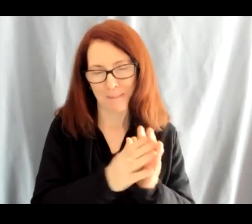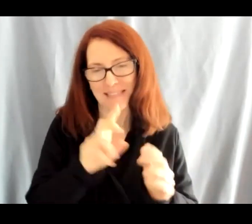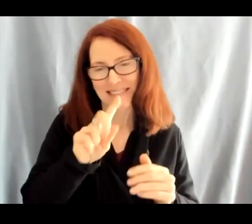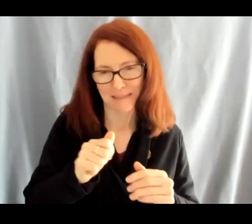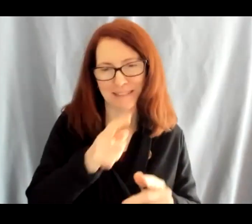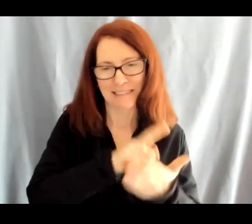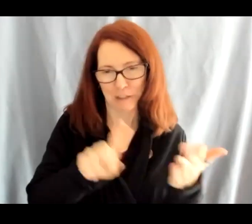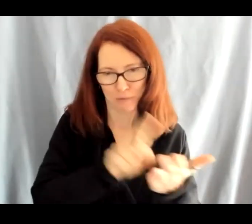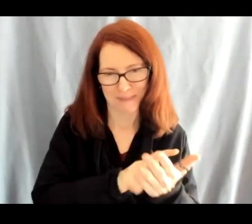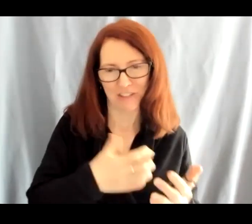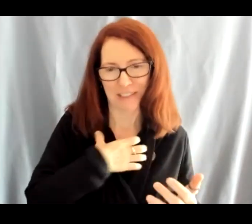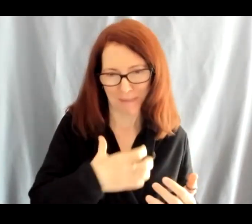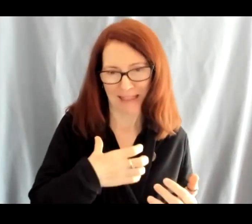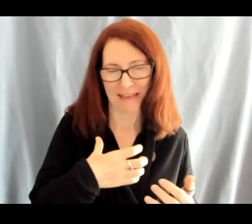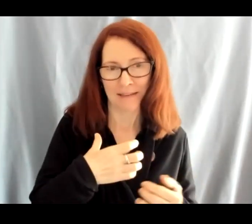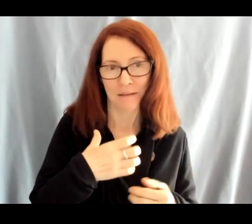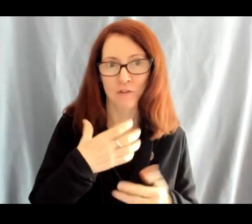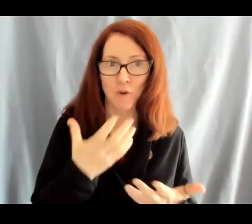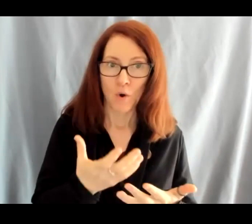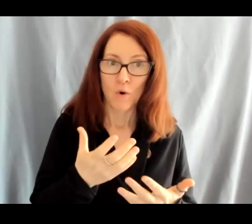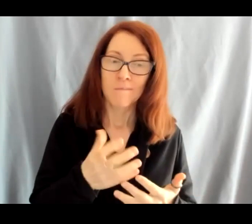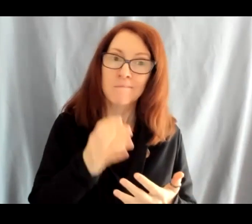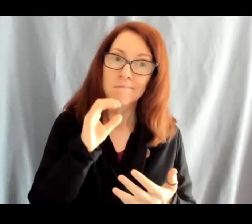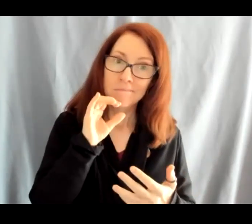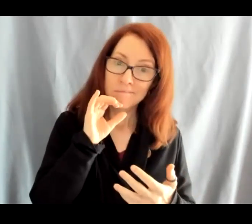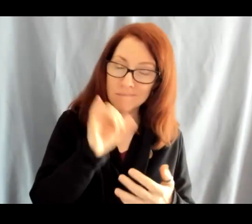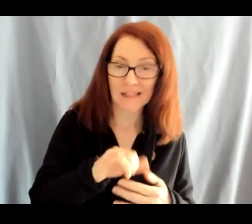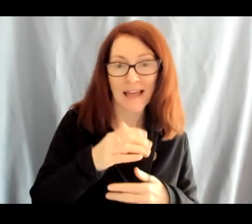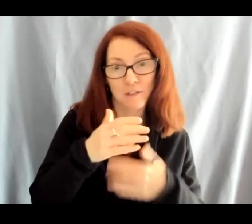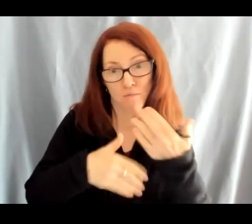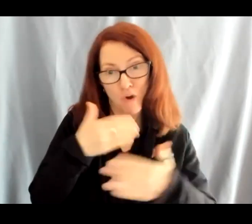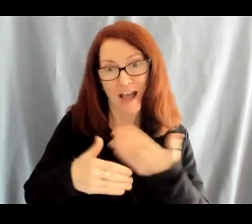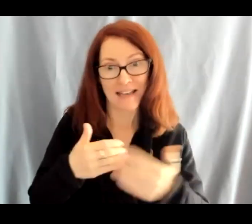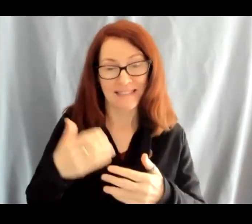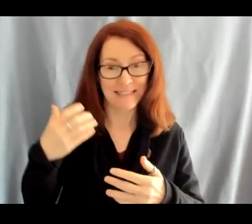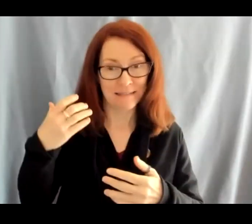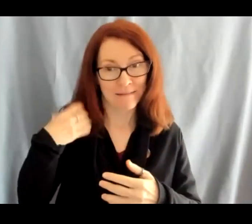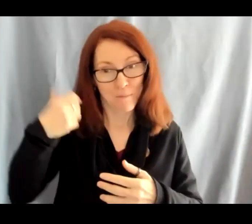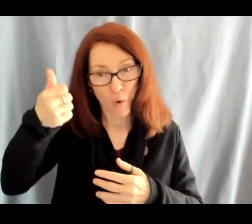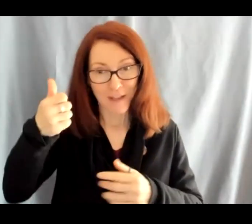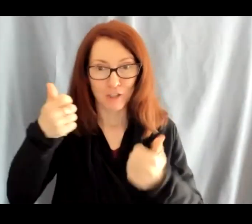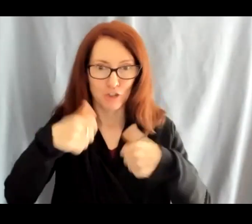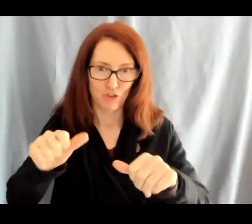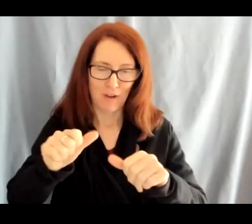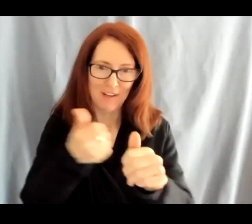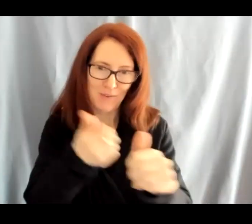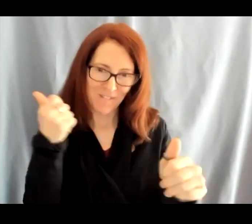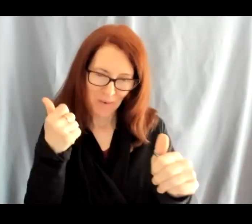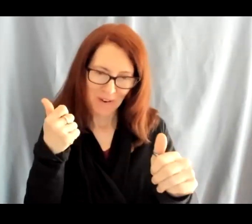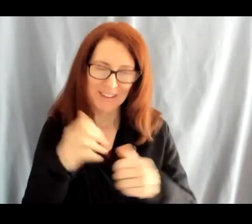and so that certainly you know is a process that employers are trying to avoid um and you